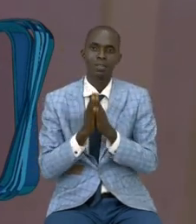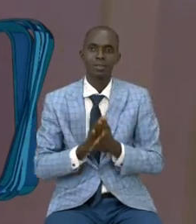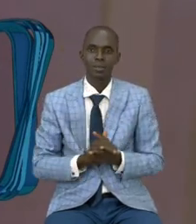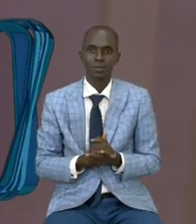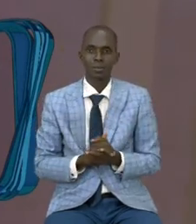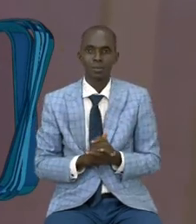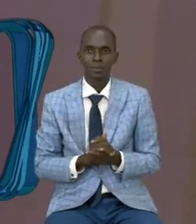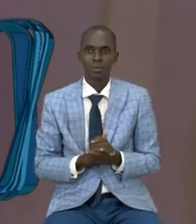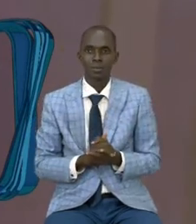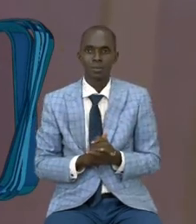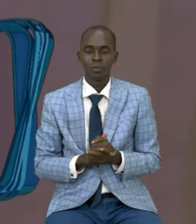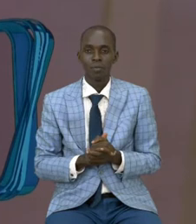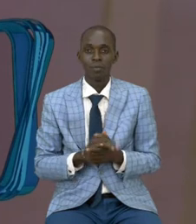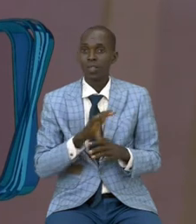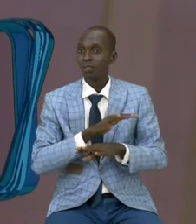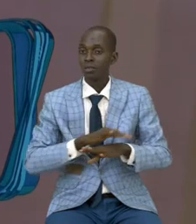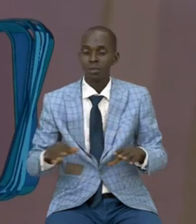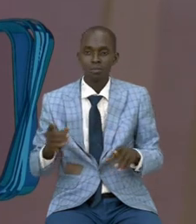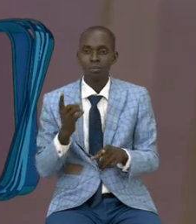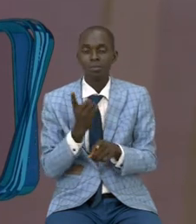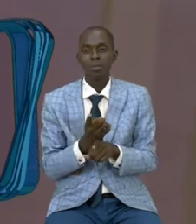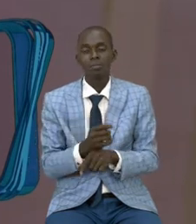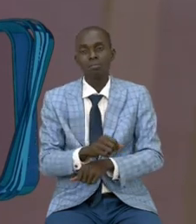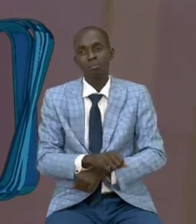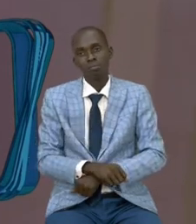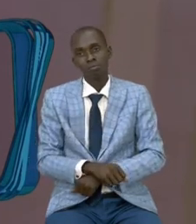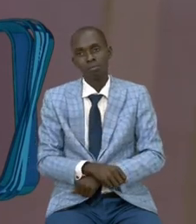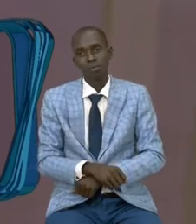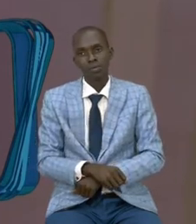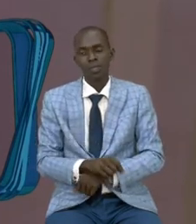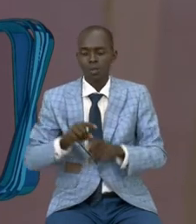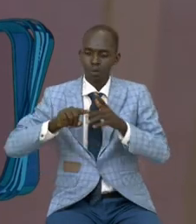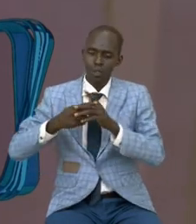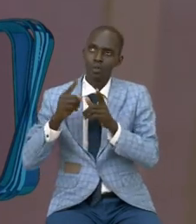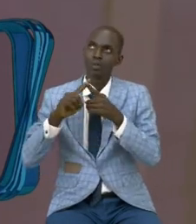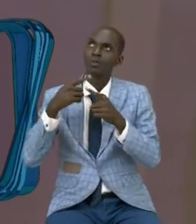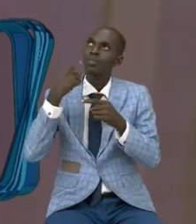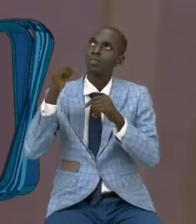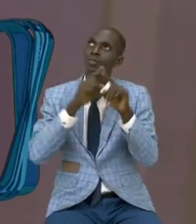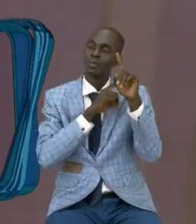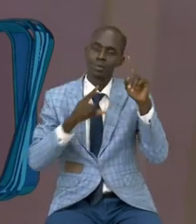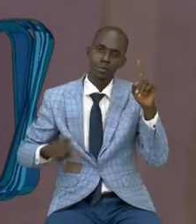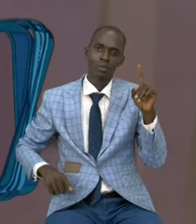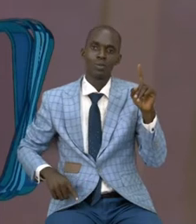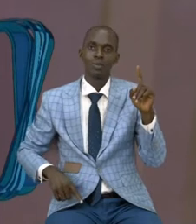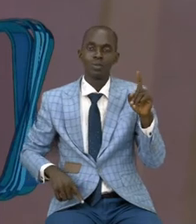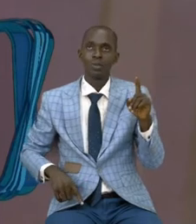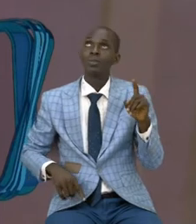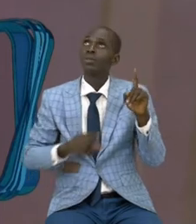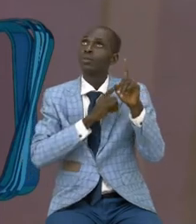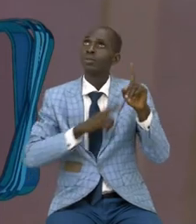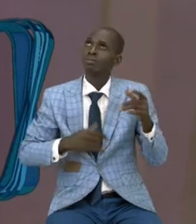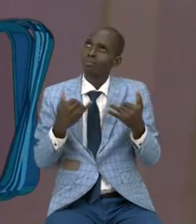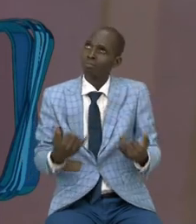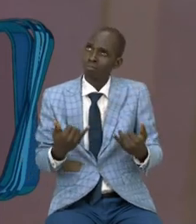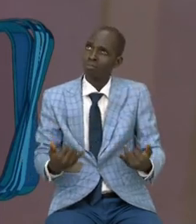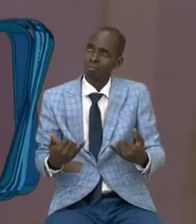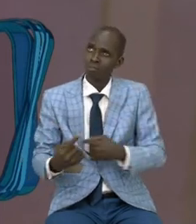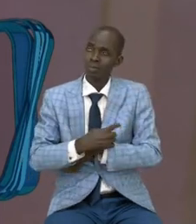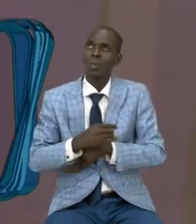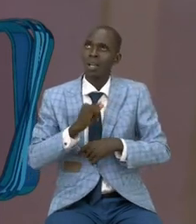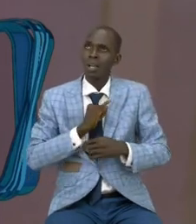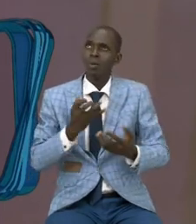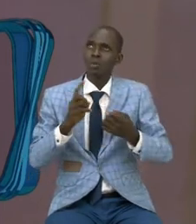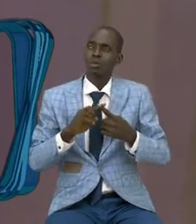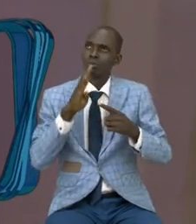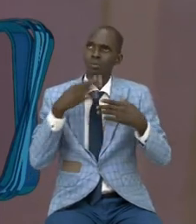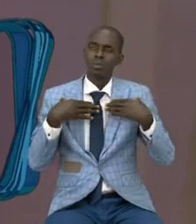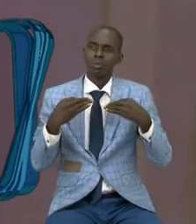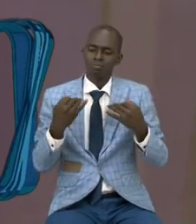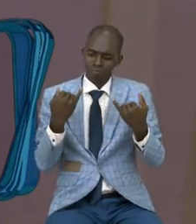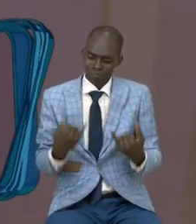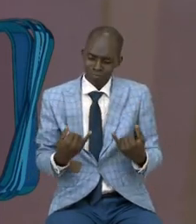don't keep quiet you are telling the lord today is my day the day of supernatural deliverance